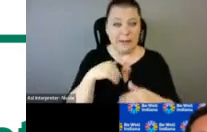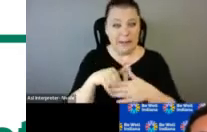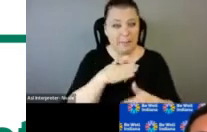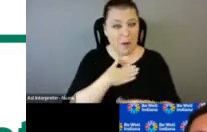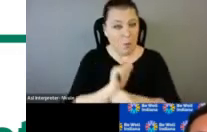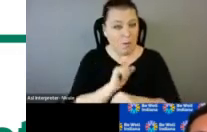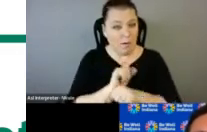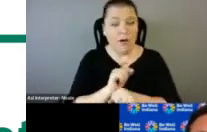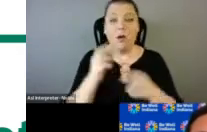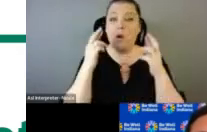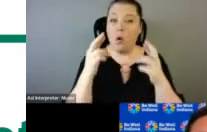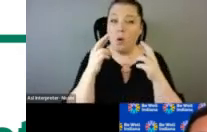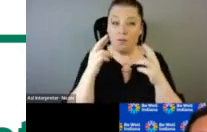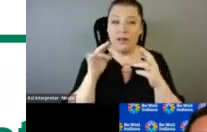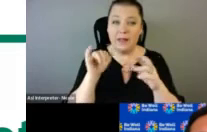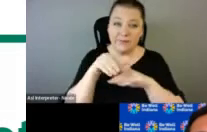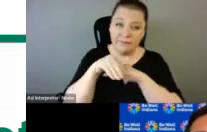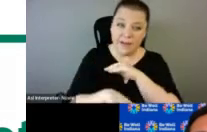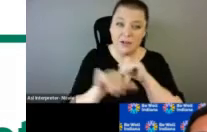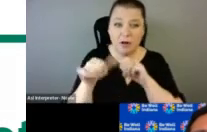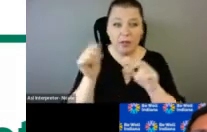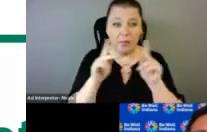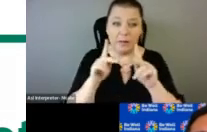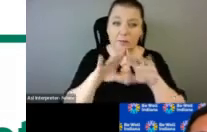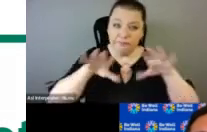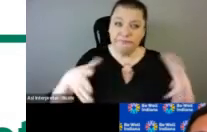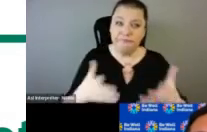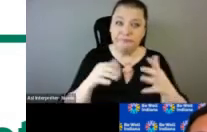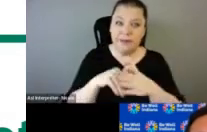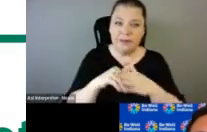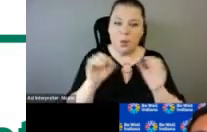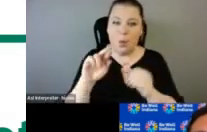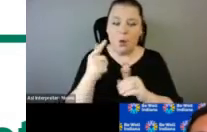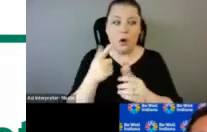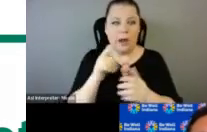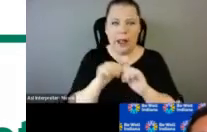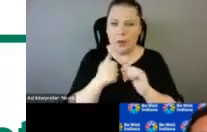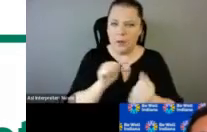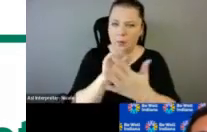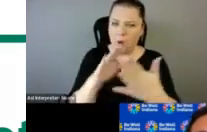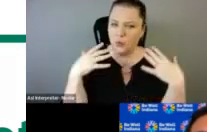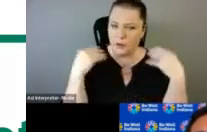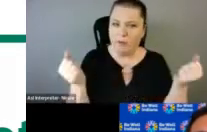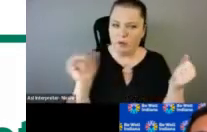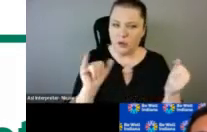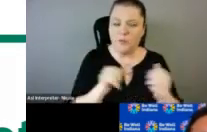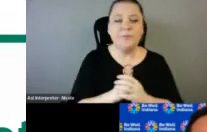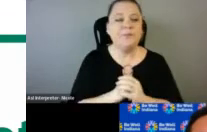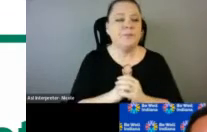has filtered down somewhat to dmha as a whole, and our recovery work in particular. So, you know, one of the things you